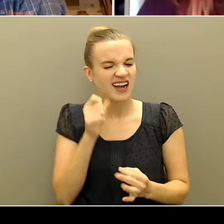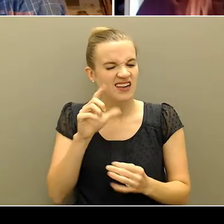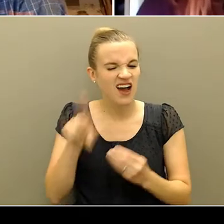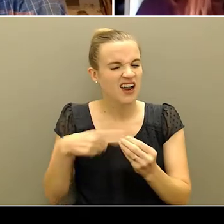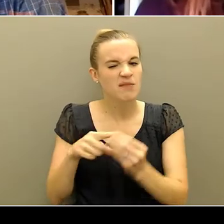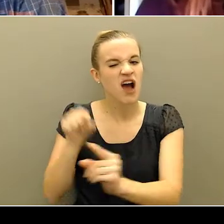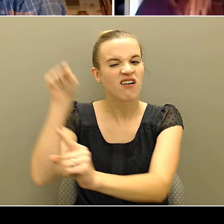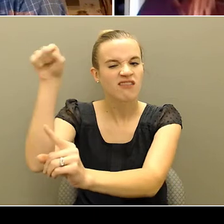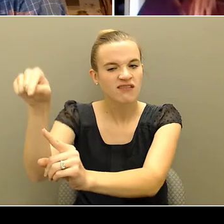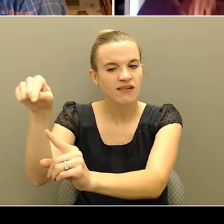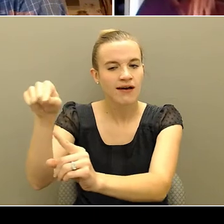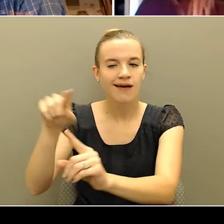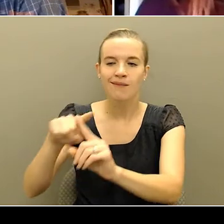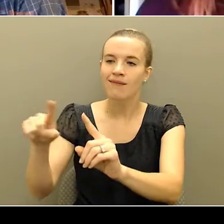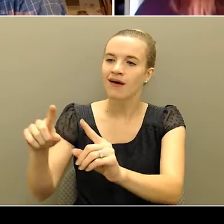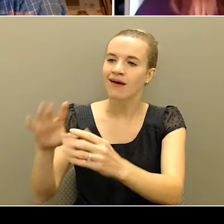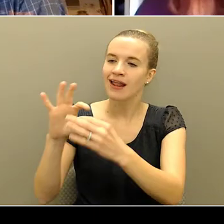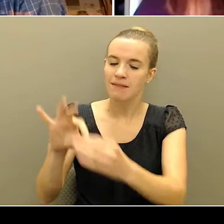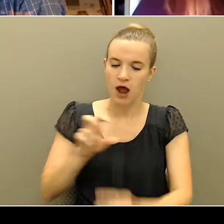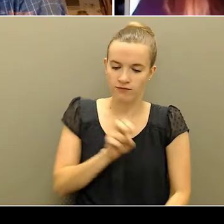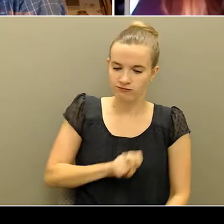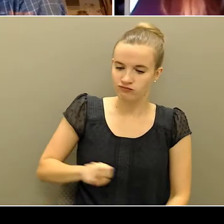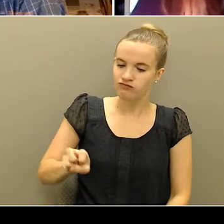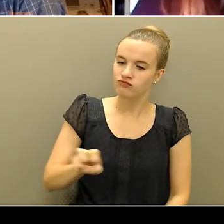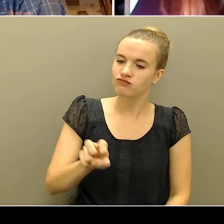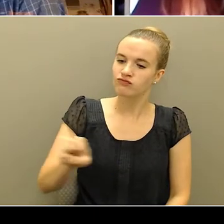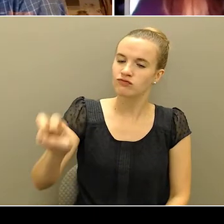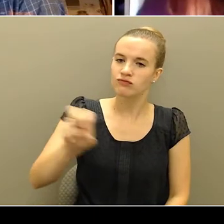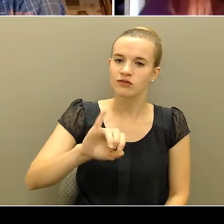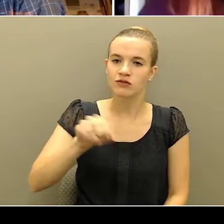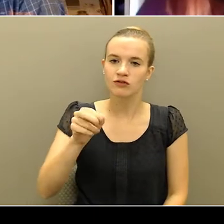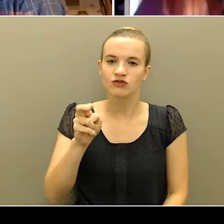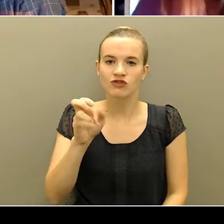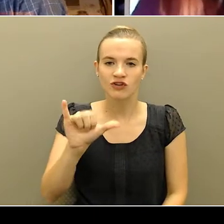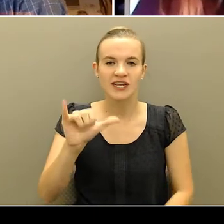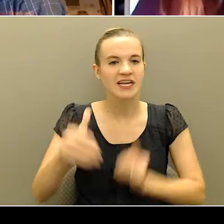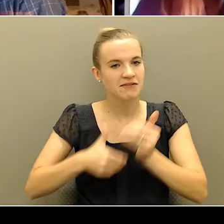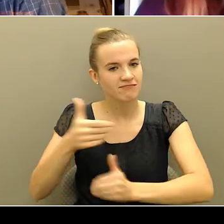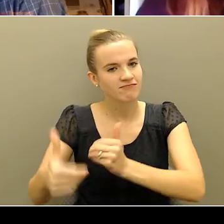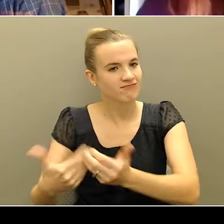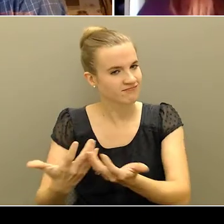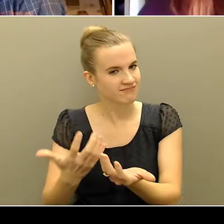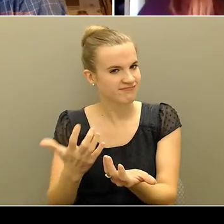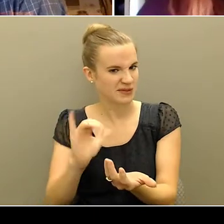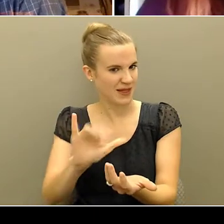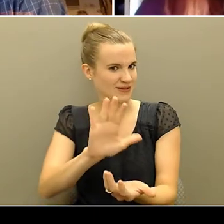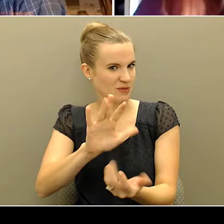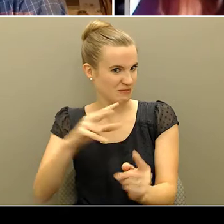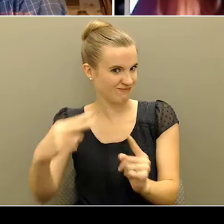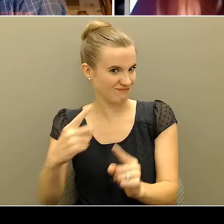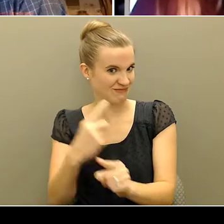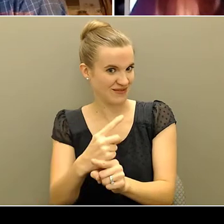Ashley: I would say you know, yeah, you you plan and you plan and you plan. I plan to go to this attraction, you know, for this amount of time and then you'll